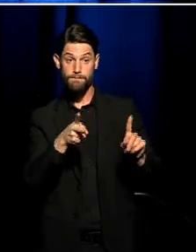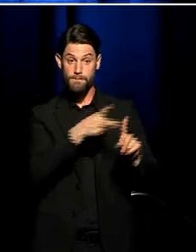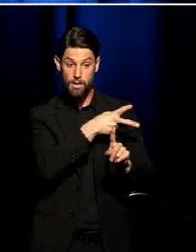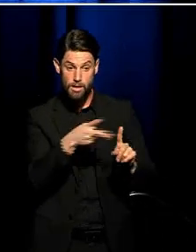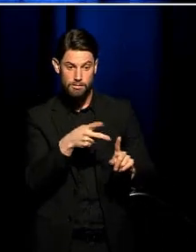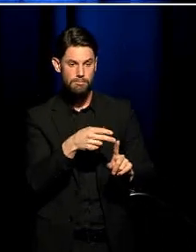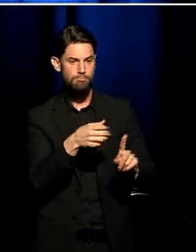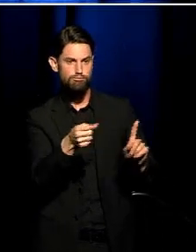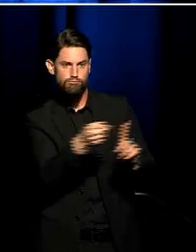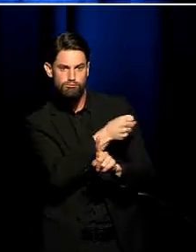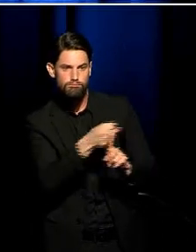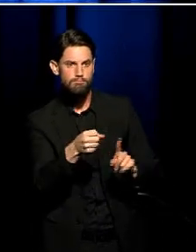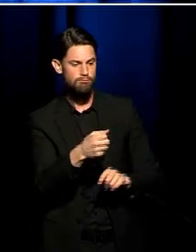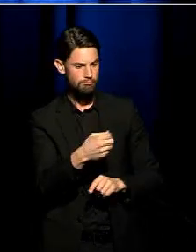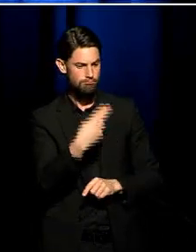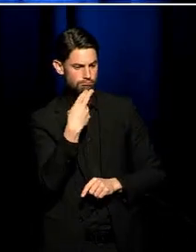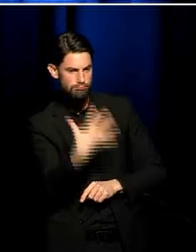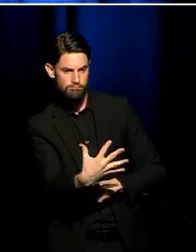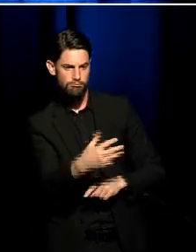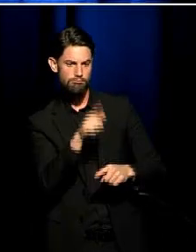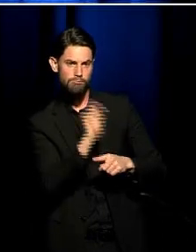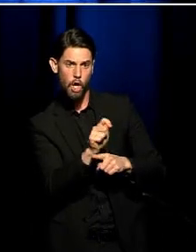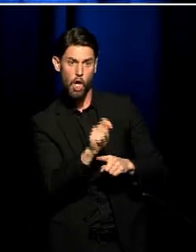exploitation of people with disability are multilayered